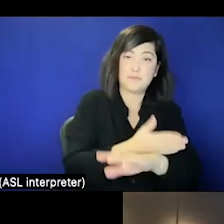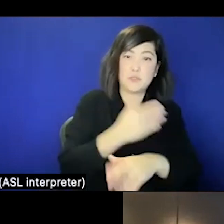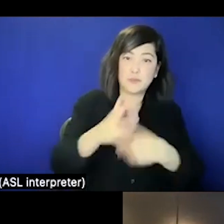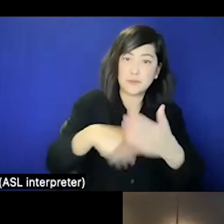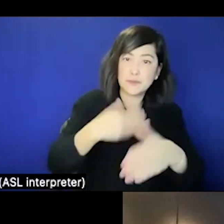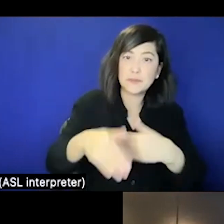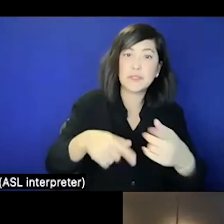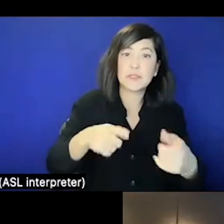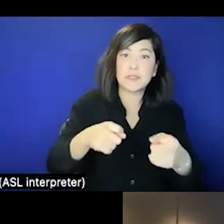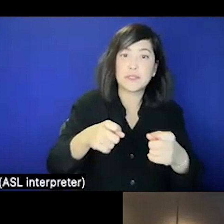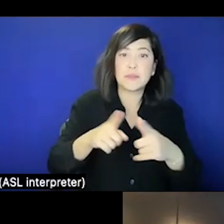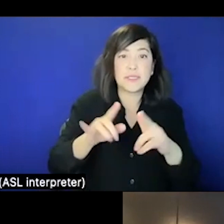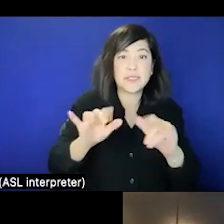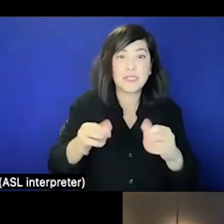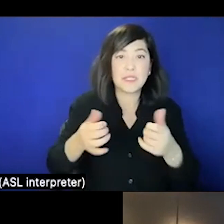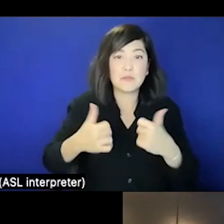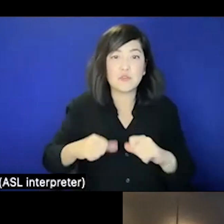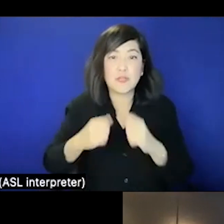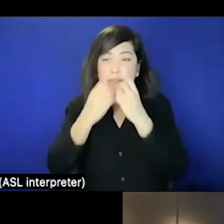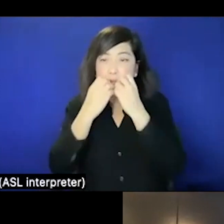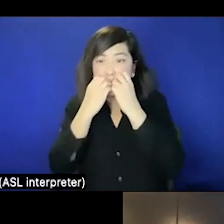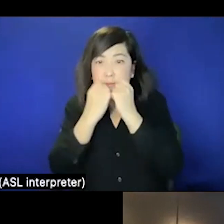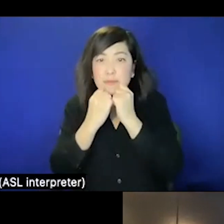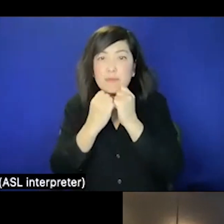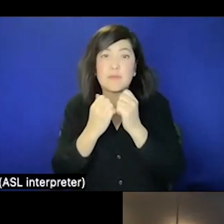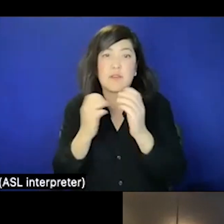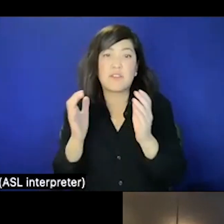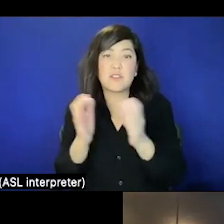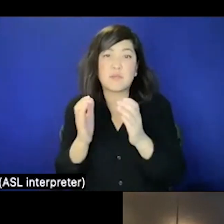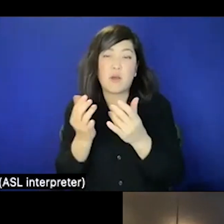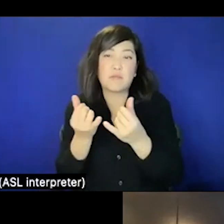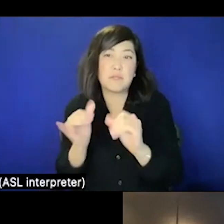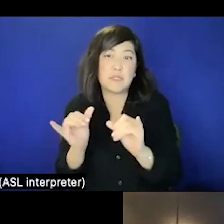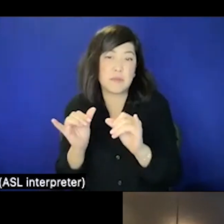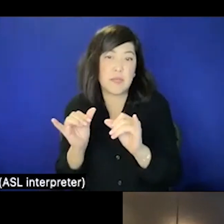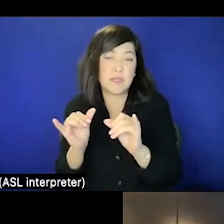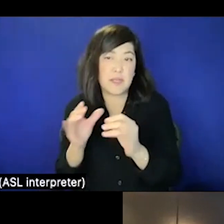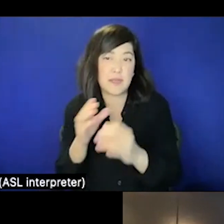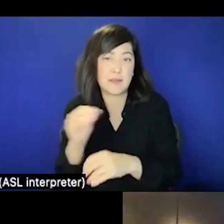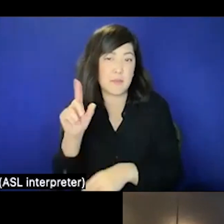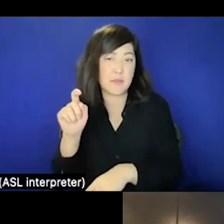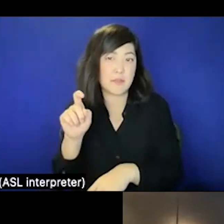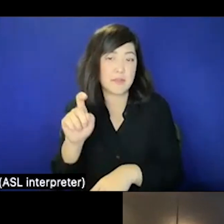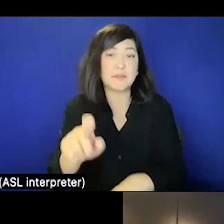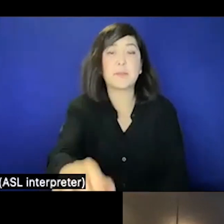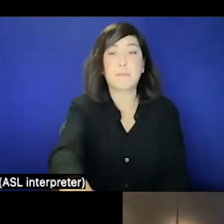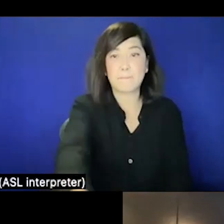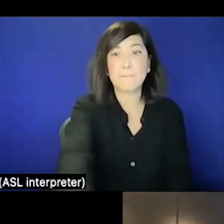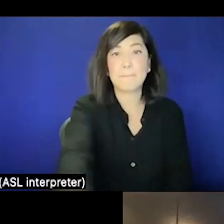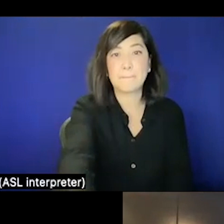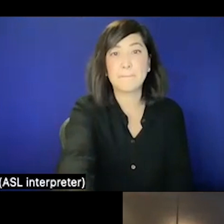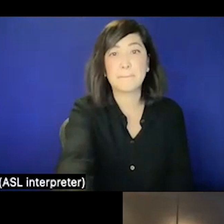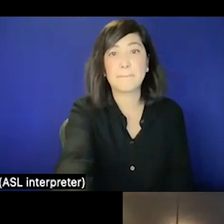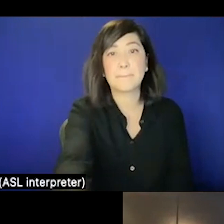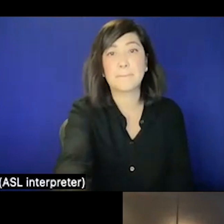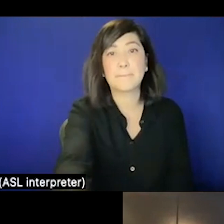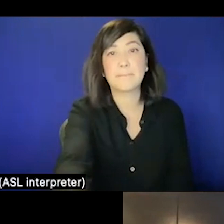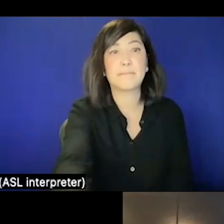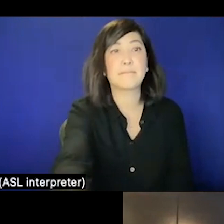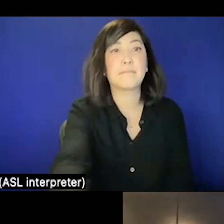Brian: Yeah, well, I mean, it's an important question. That is my motivation. It's not